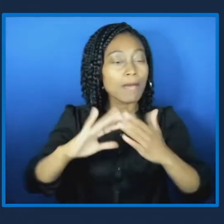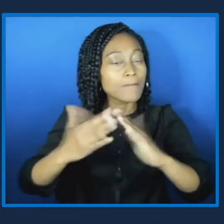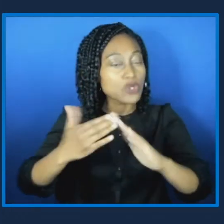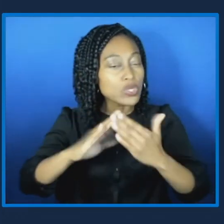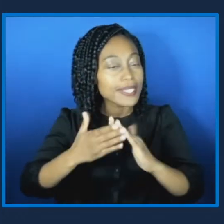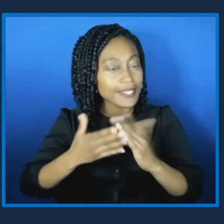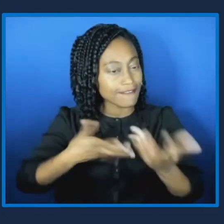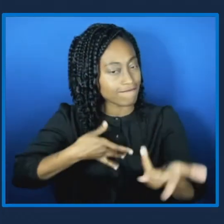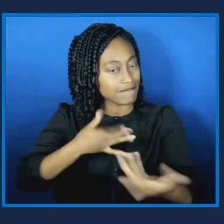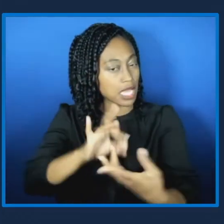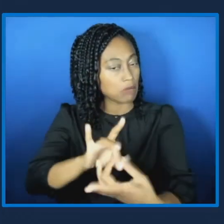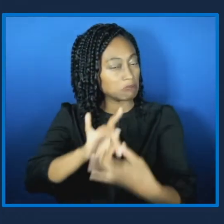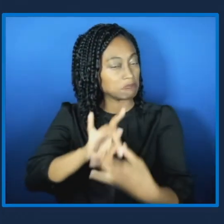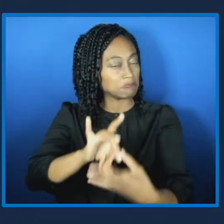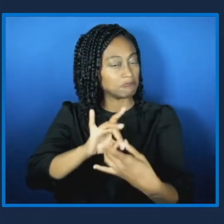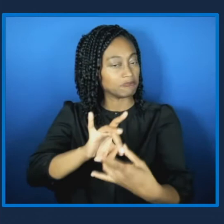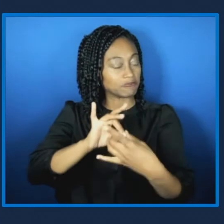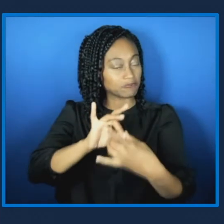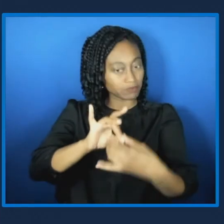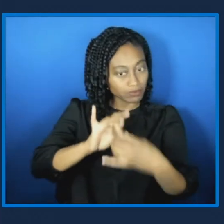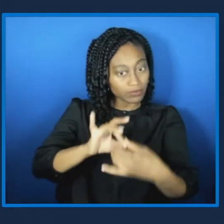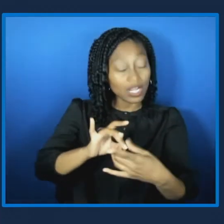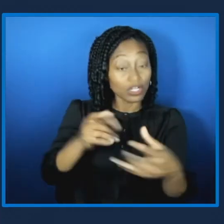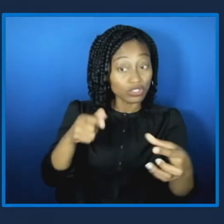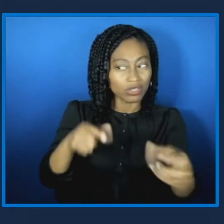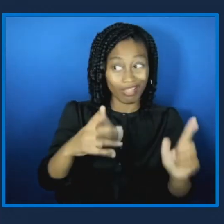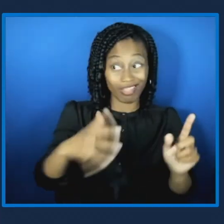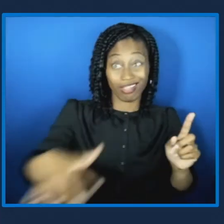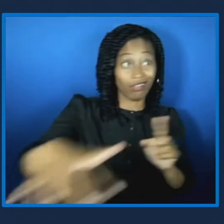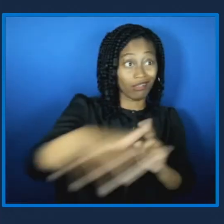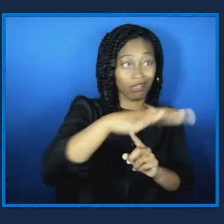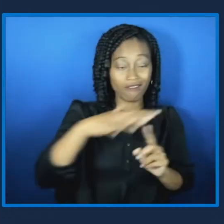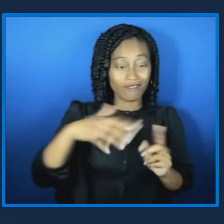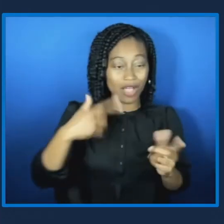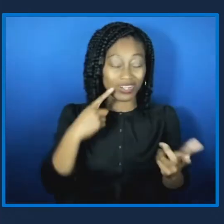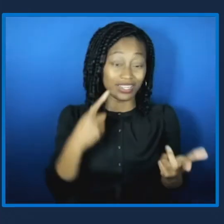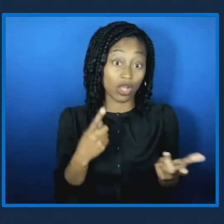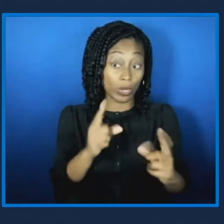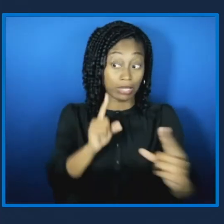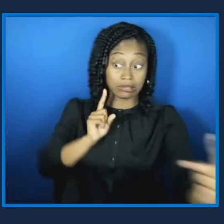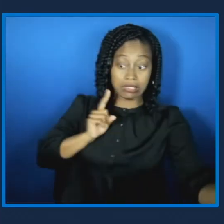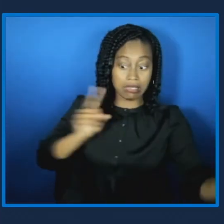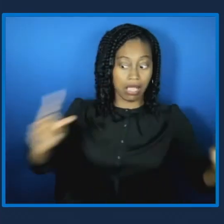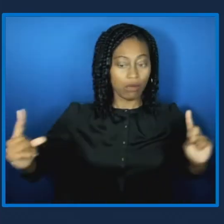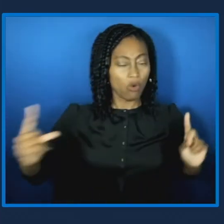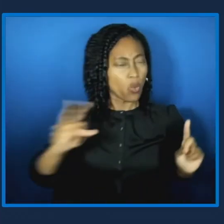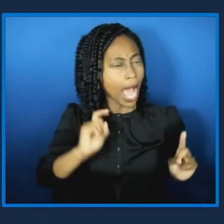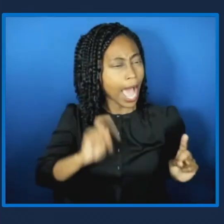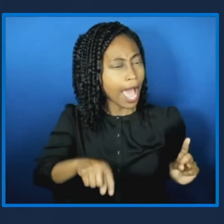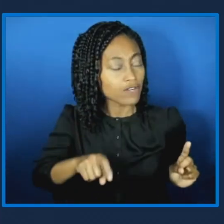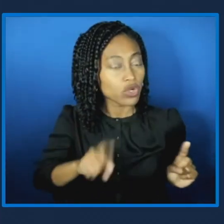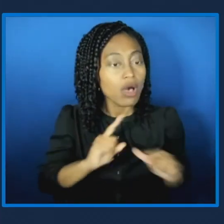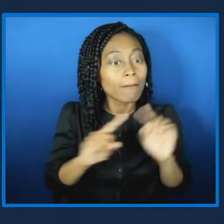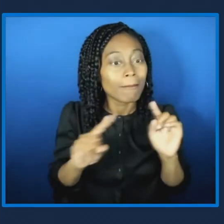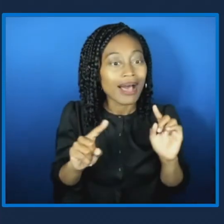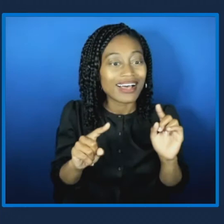in an environment that requires people to social distance and to not congregate as often as we could.